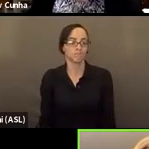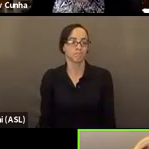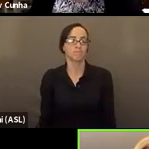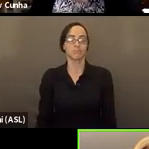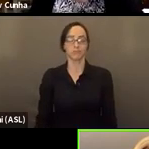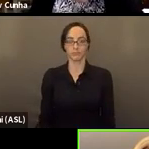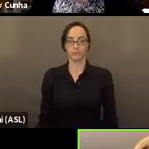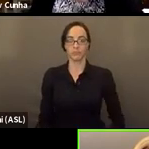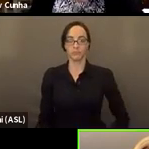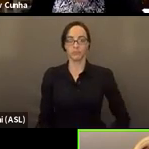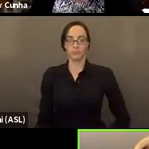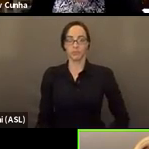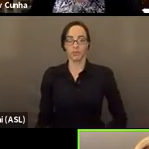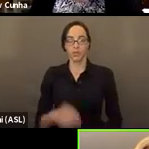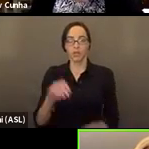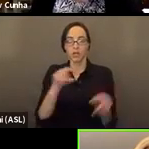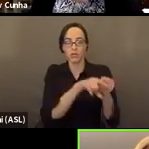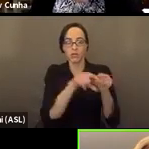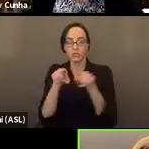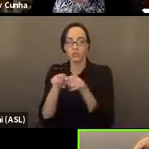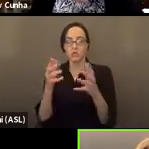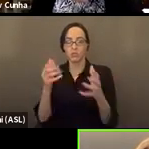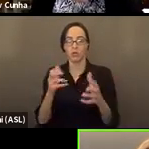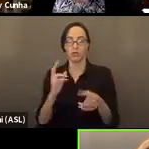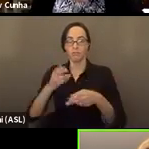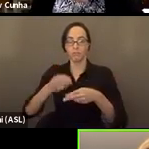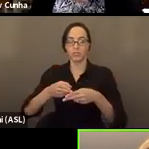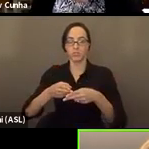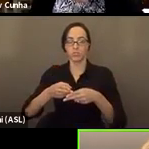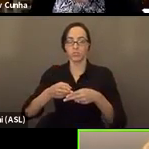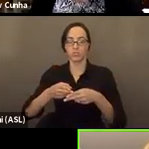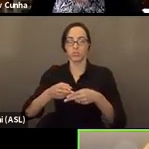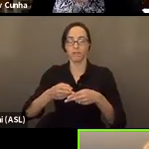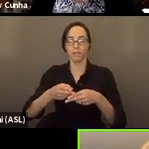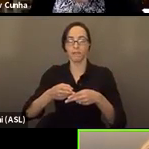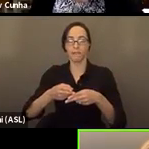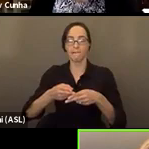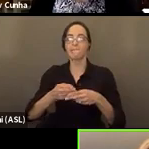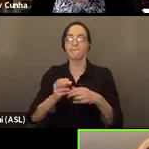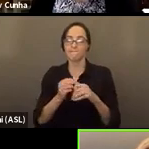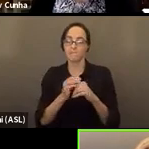mentioned that uh oh whatever happened it flew out of my head um so